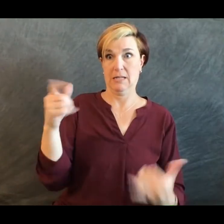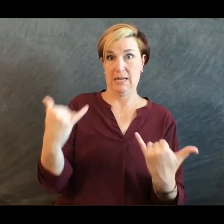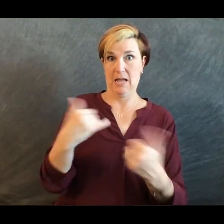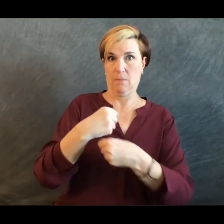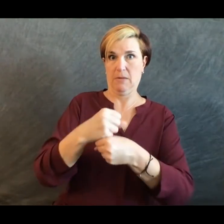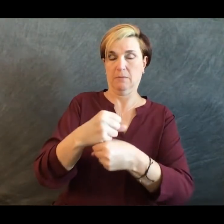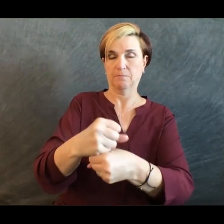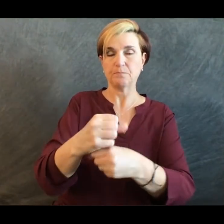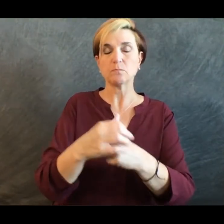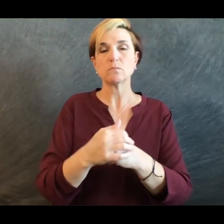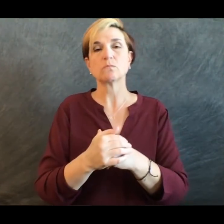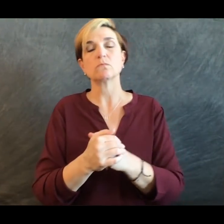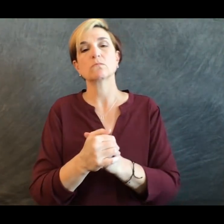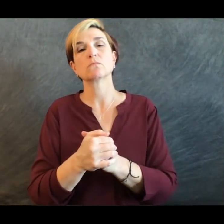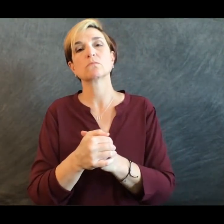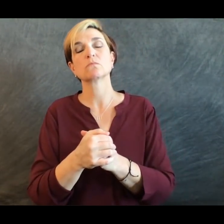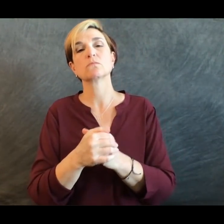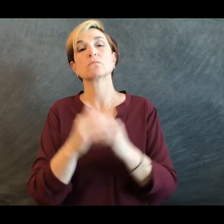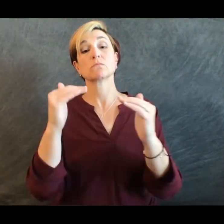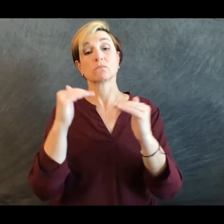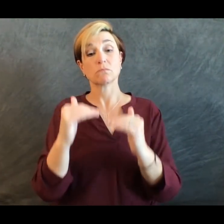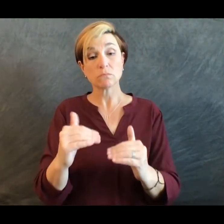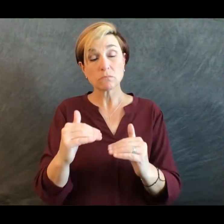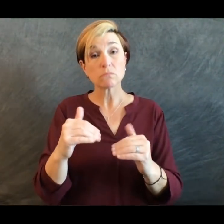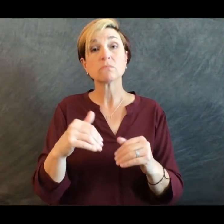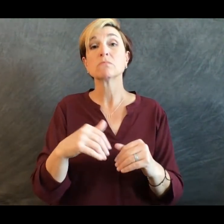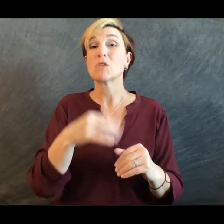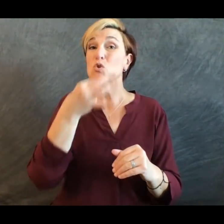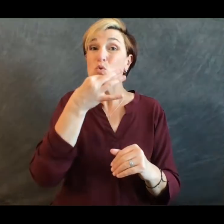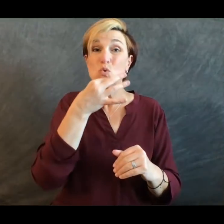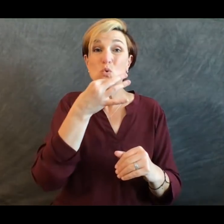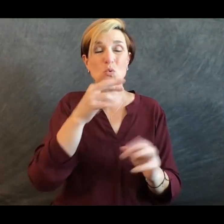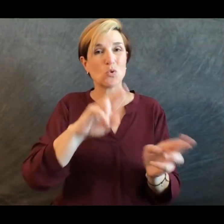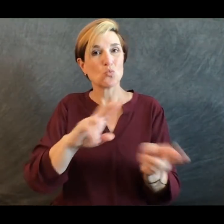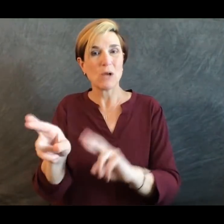up to tens of millions of tests very quickly we're leading the world now in